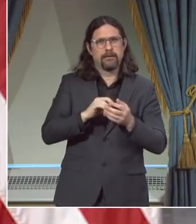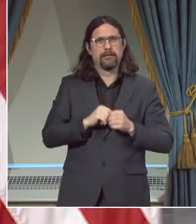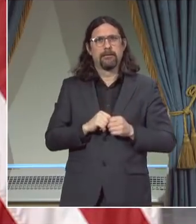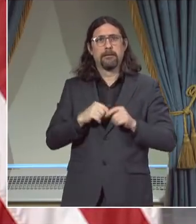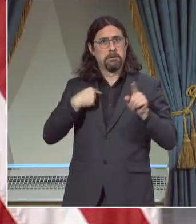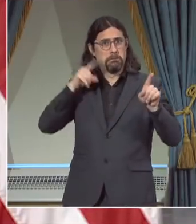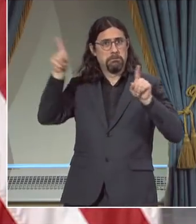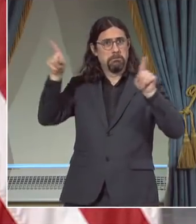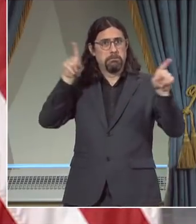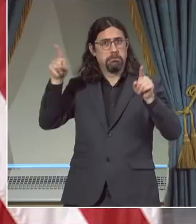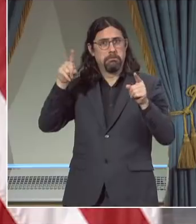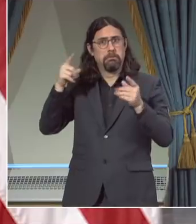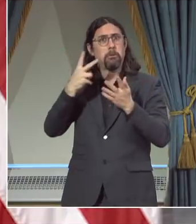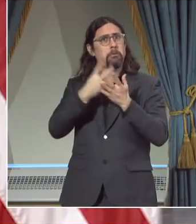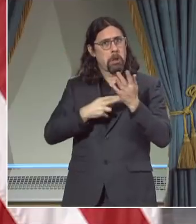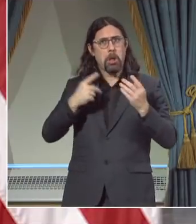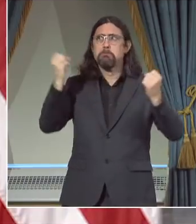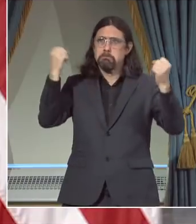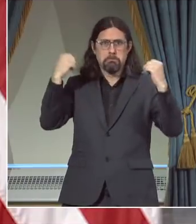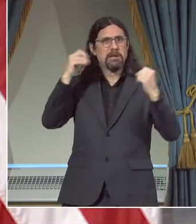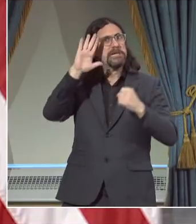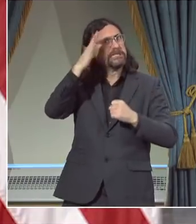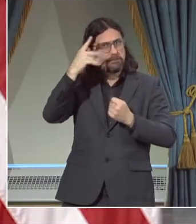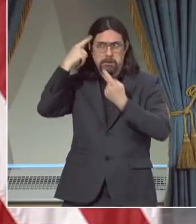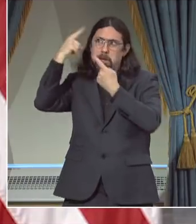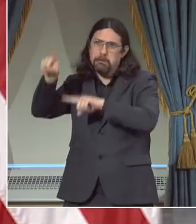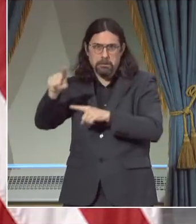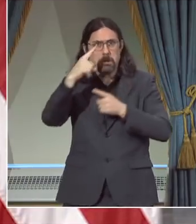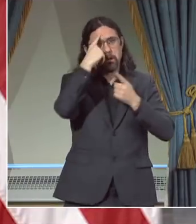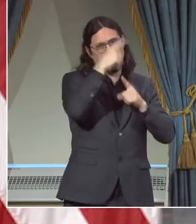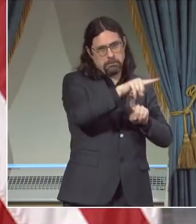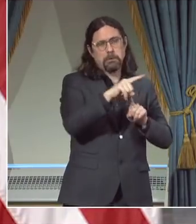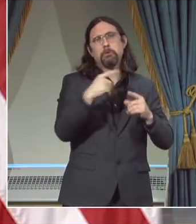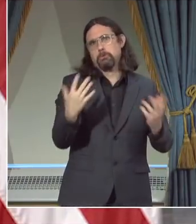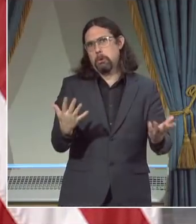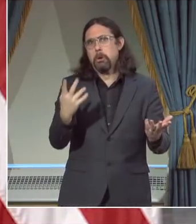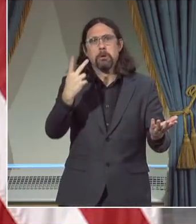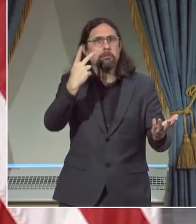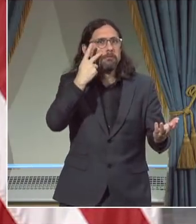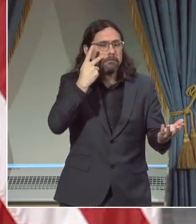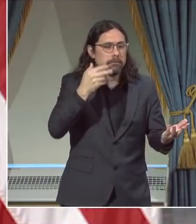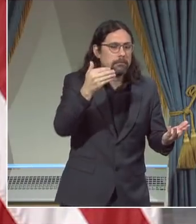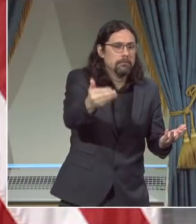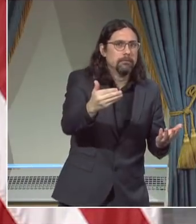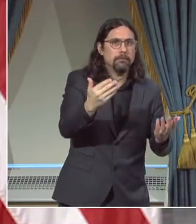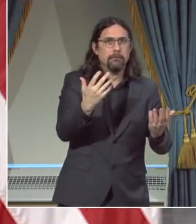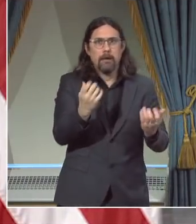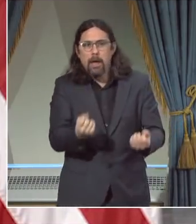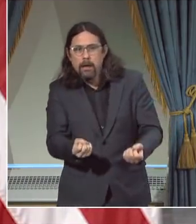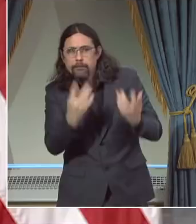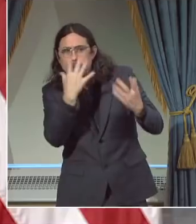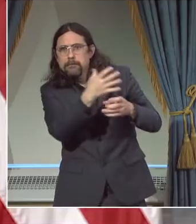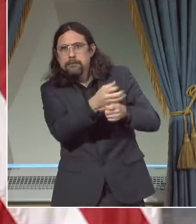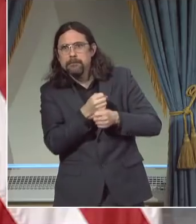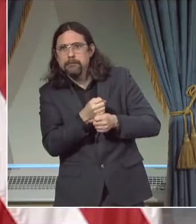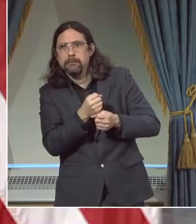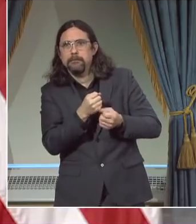KEEP HOPING THAT THSEE VRYE SPECIFIC REQUESTS NDA SEPCICIF CONVERSATIONS